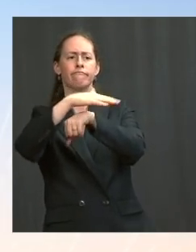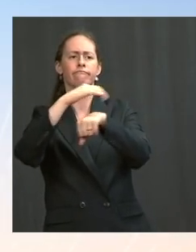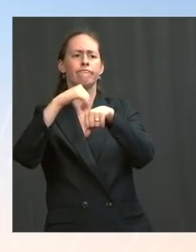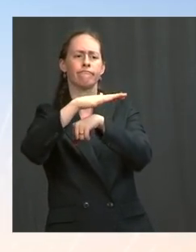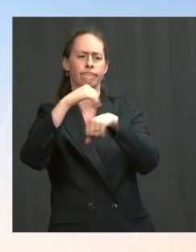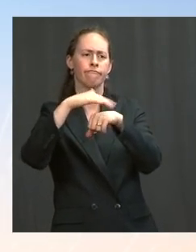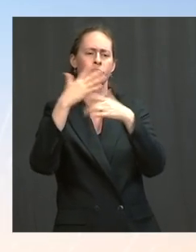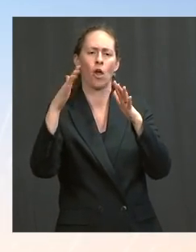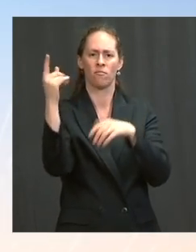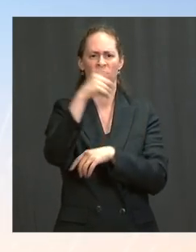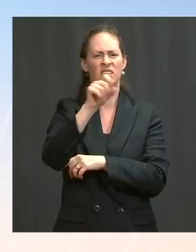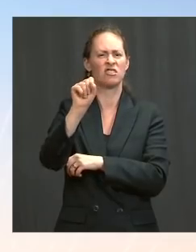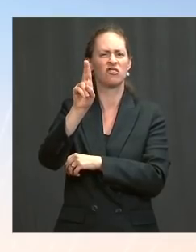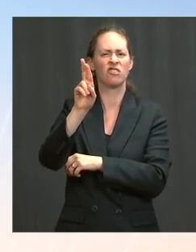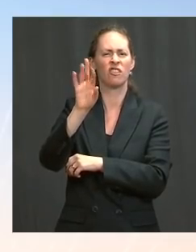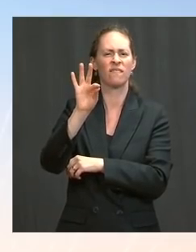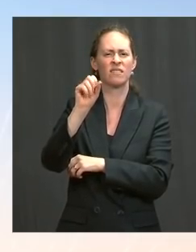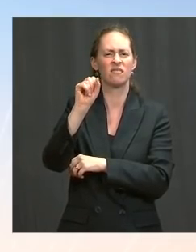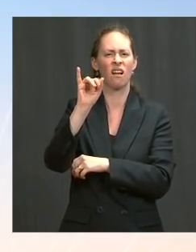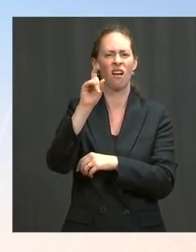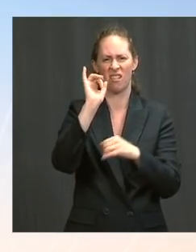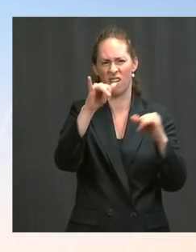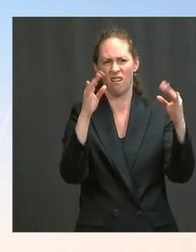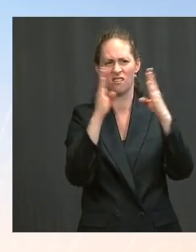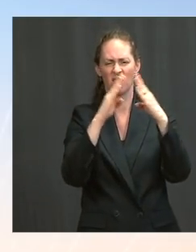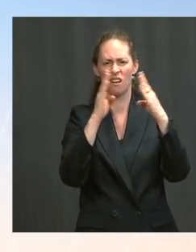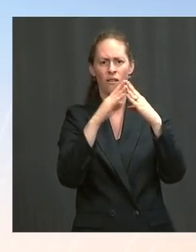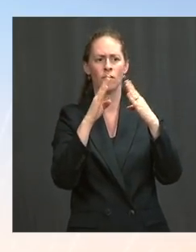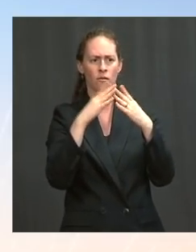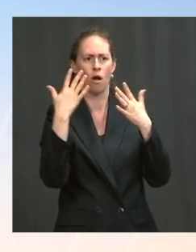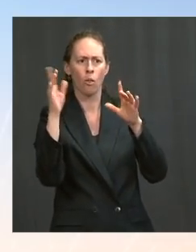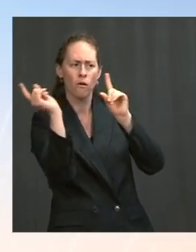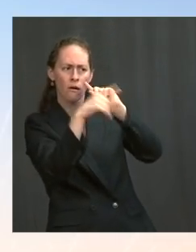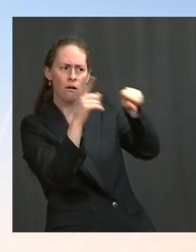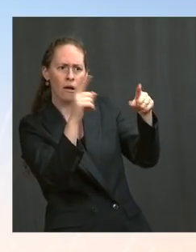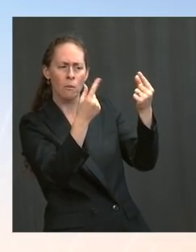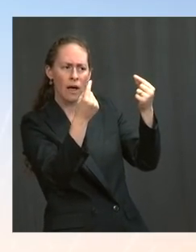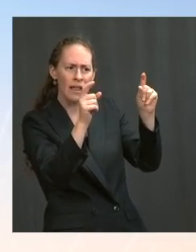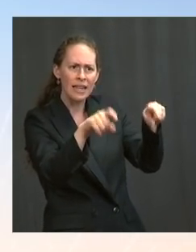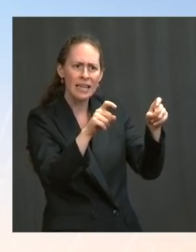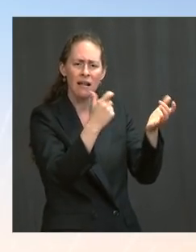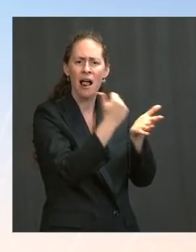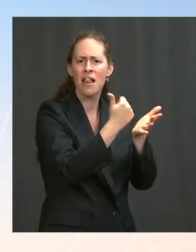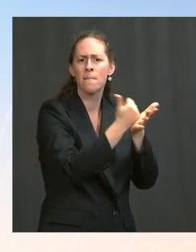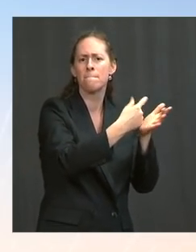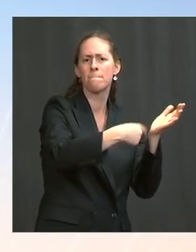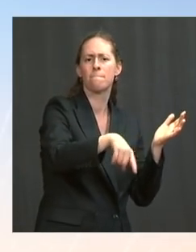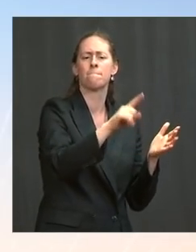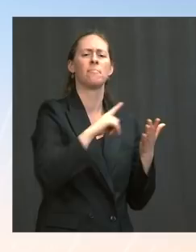to help participate and provide expertise in that effort. So, certainly we want to play any constructive role